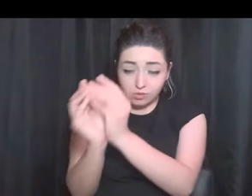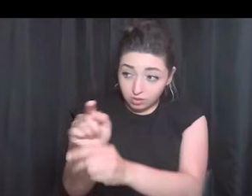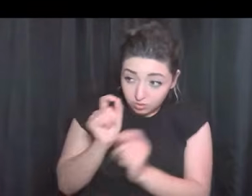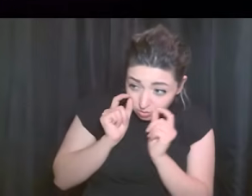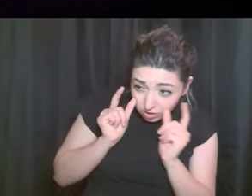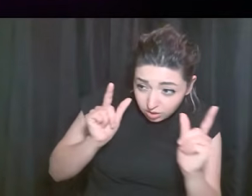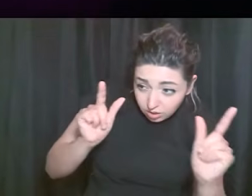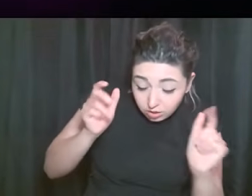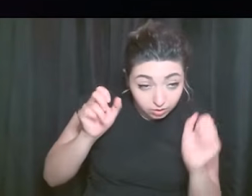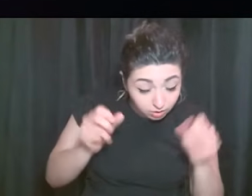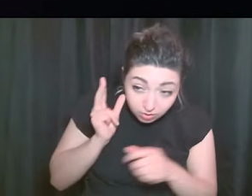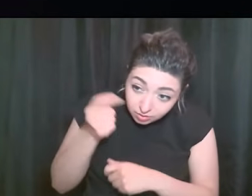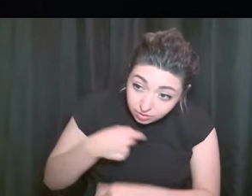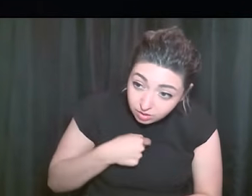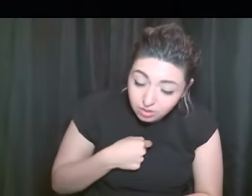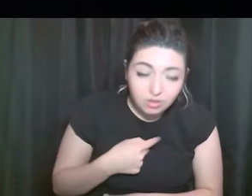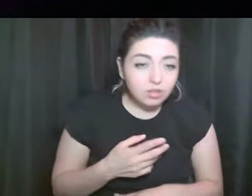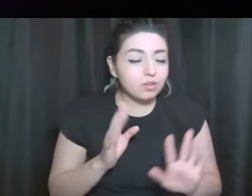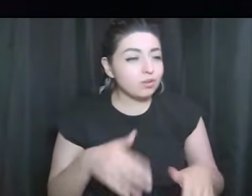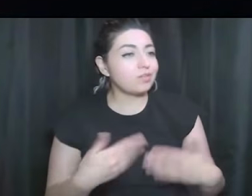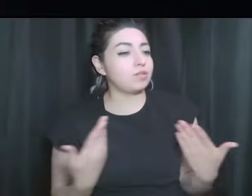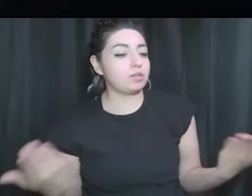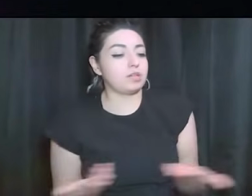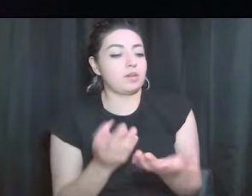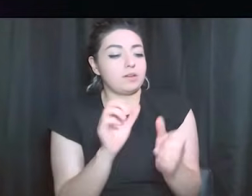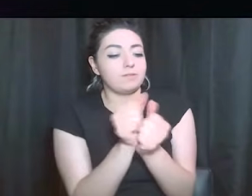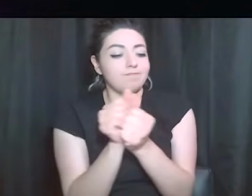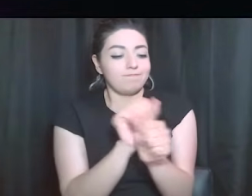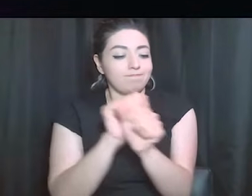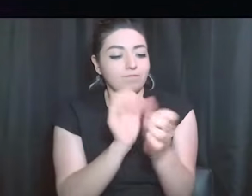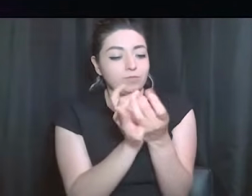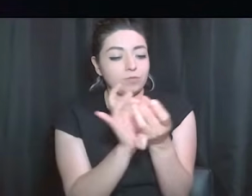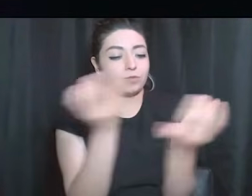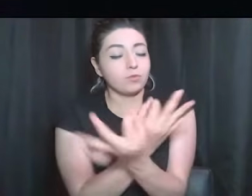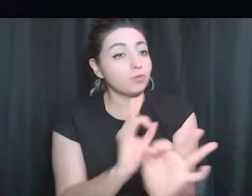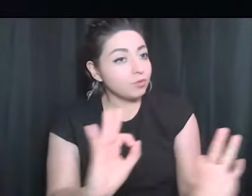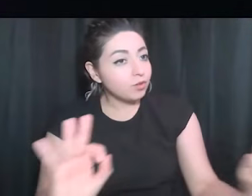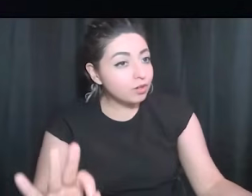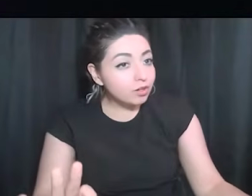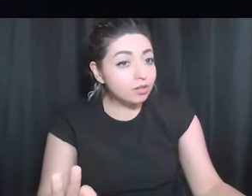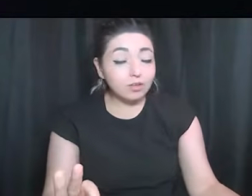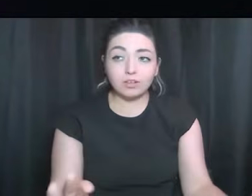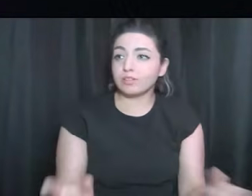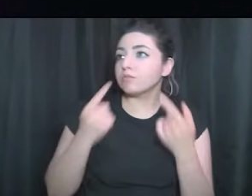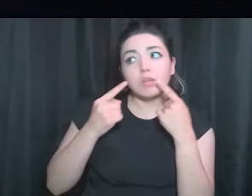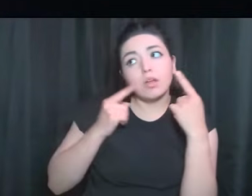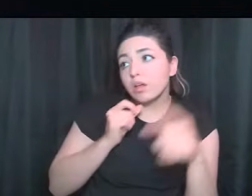He's awake! Can you hear me? What's happening? MARKUS: -and we're here to set you free. Markus, this isn't working. MARKUS: You don't have to be like them.